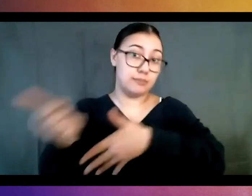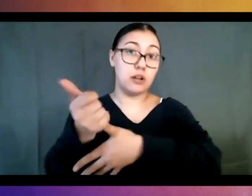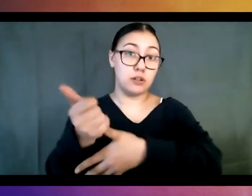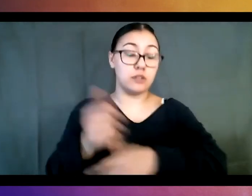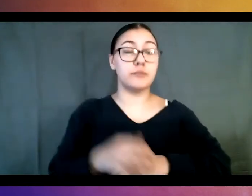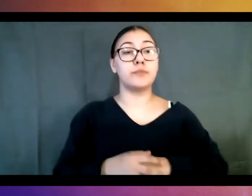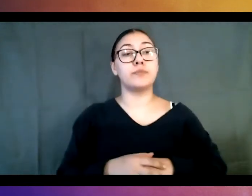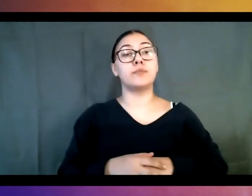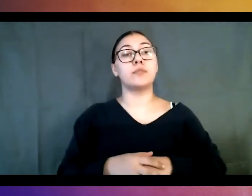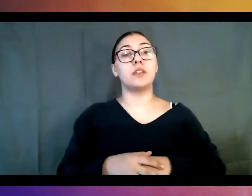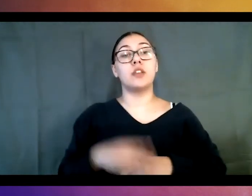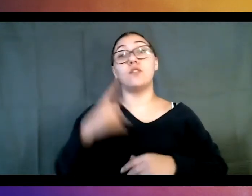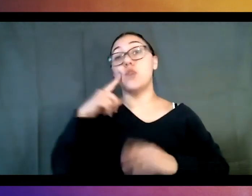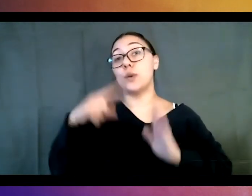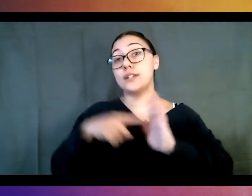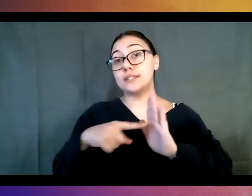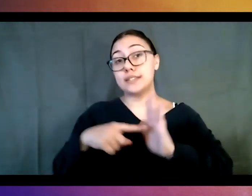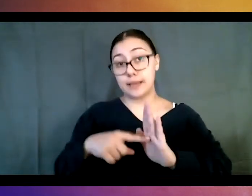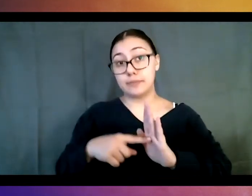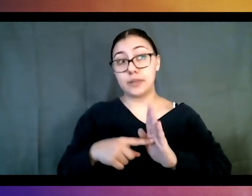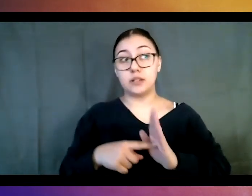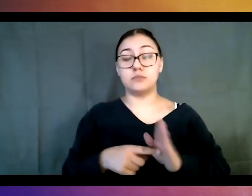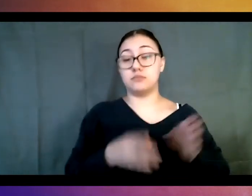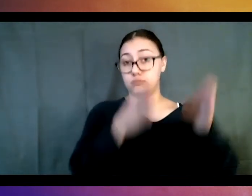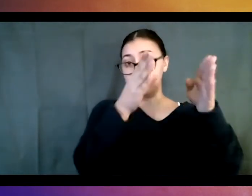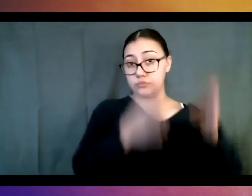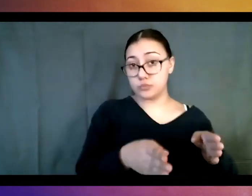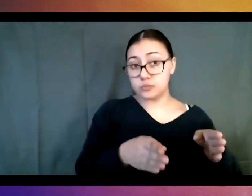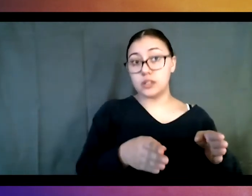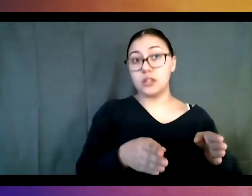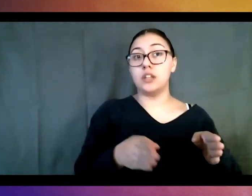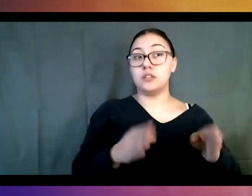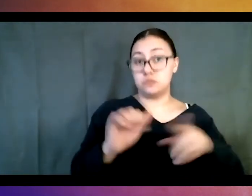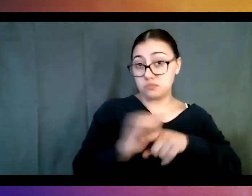for respondents and their staff about anti-discrimination laws,